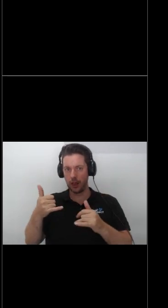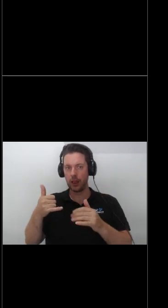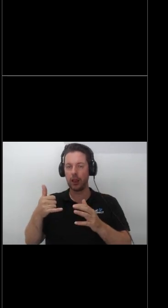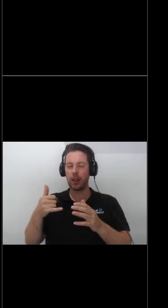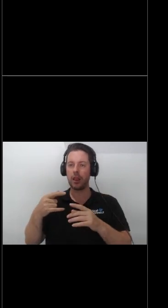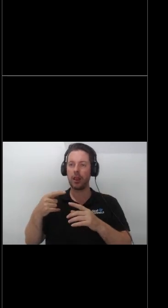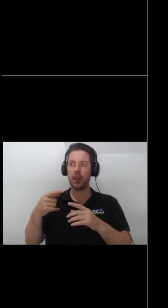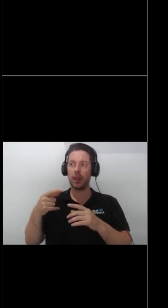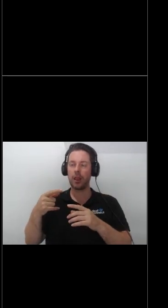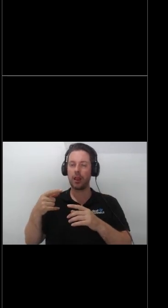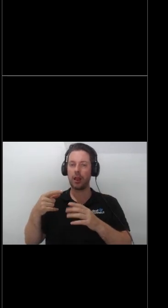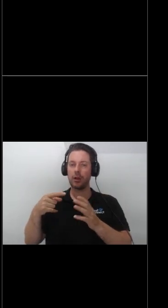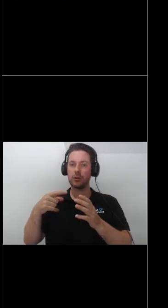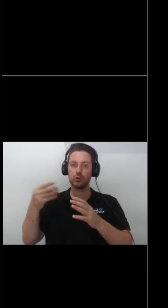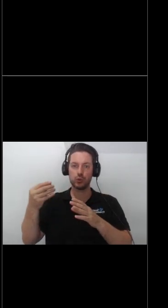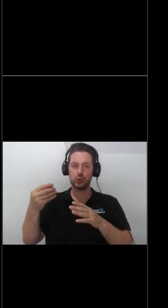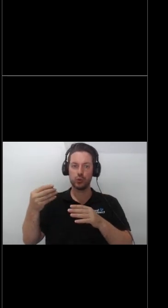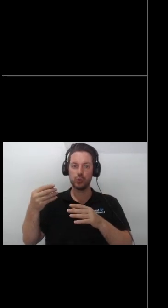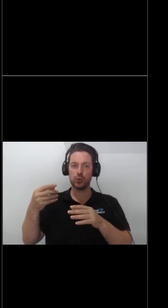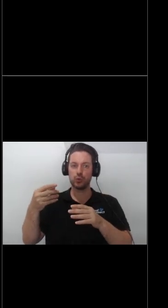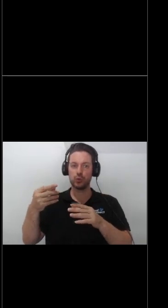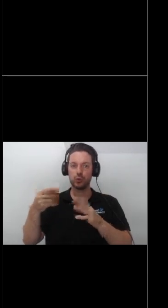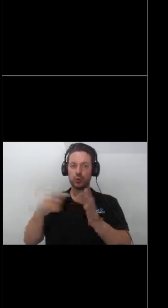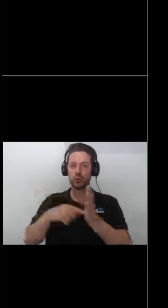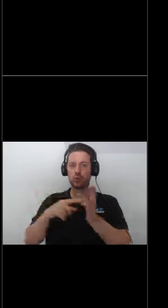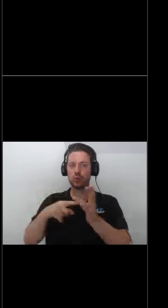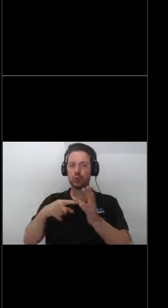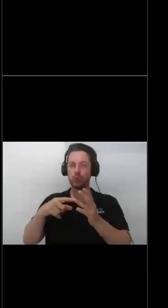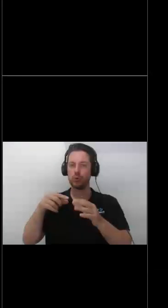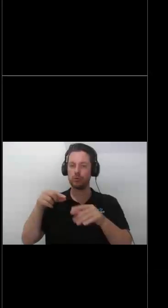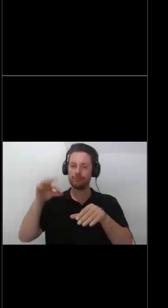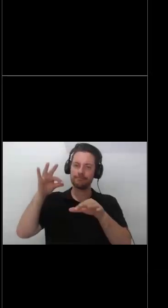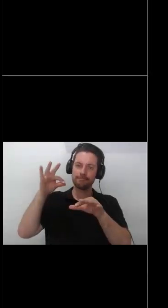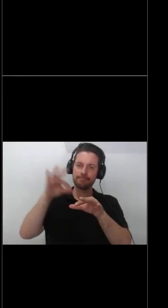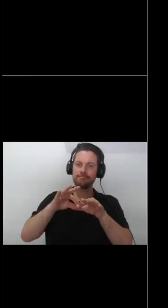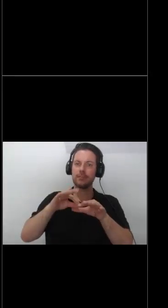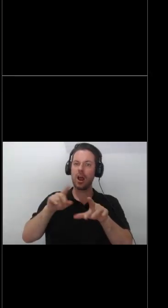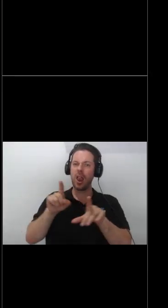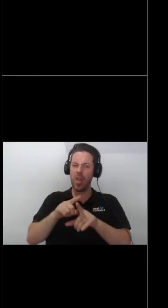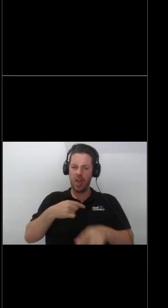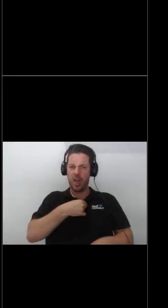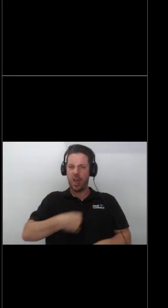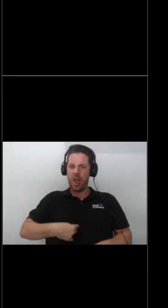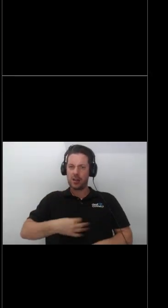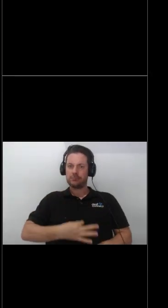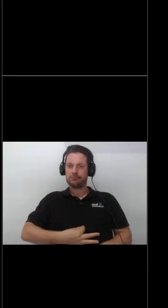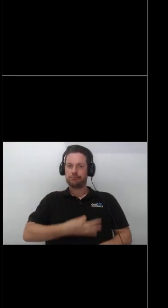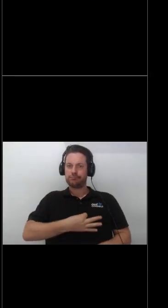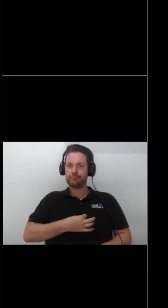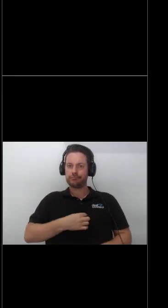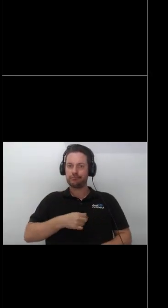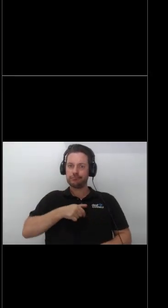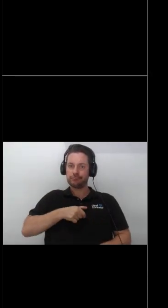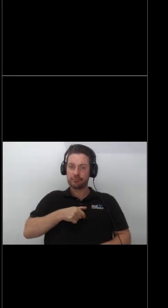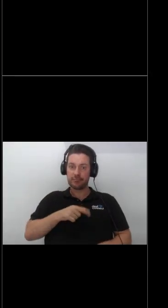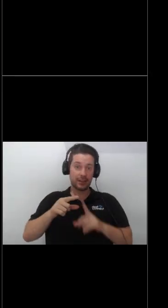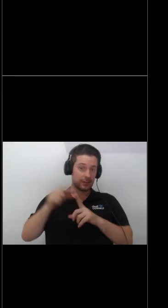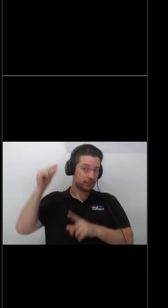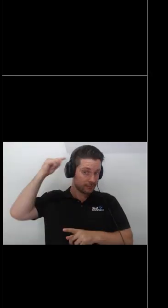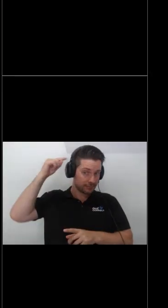devices, not to dissimilar from pacemakers into people's brains. It sounds a little very full on.